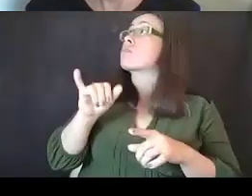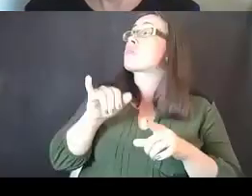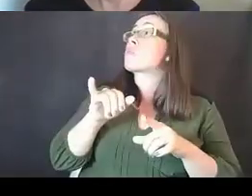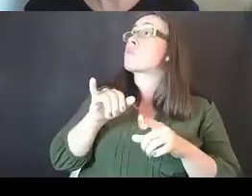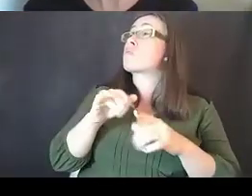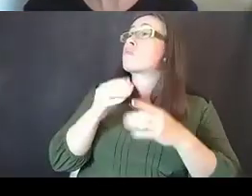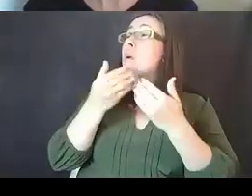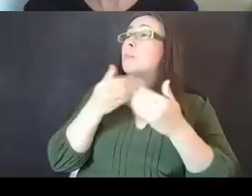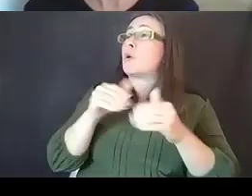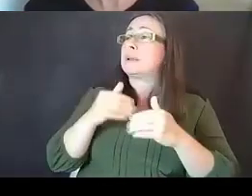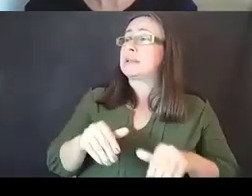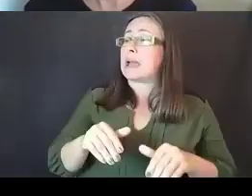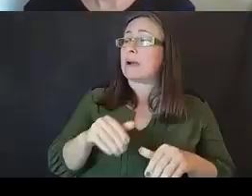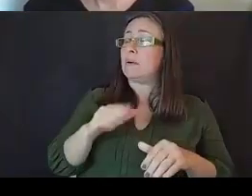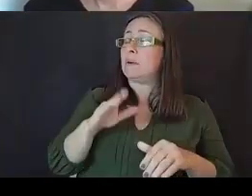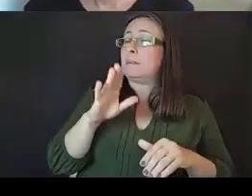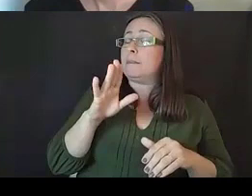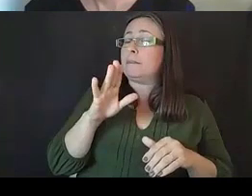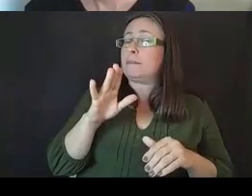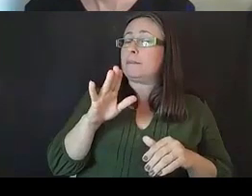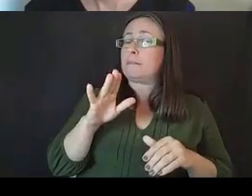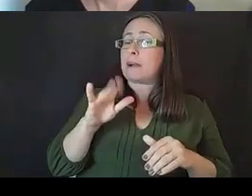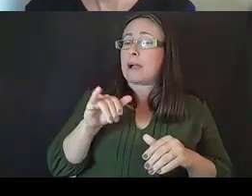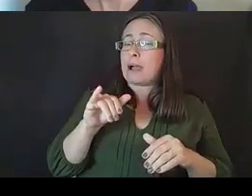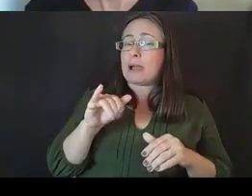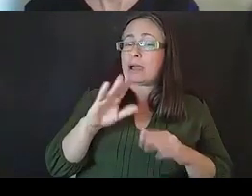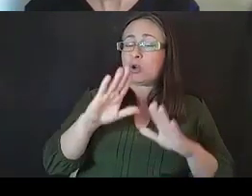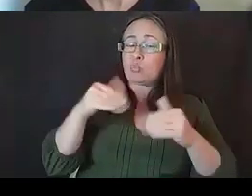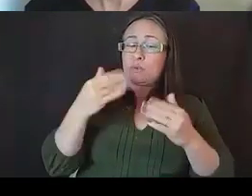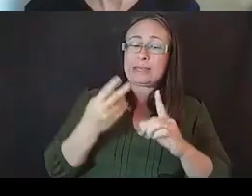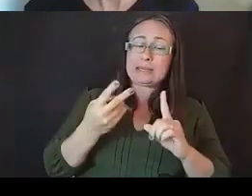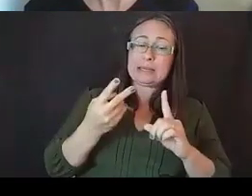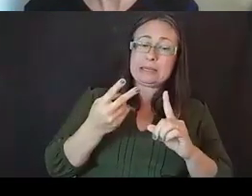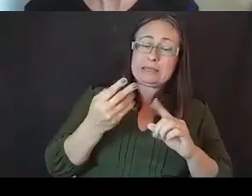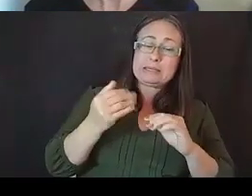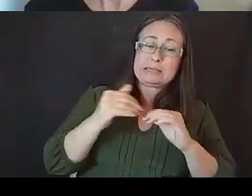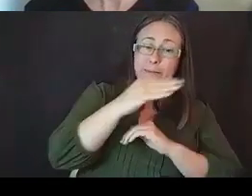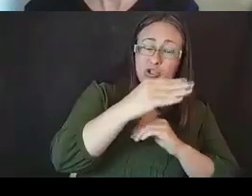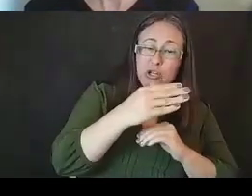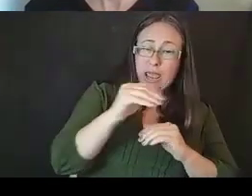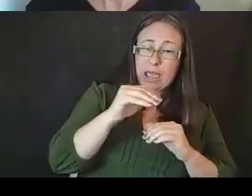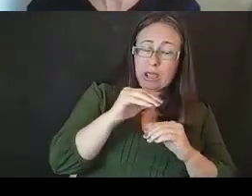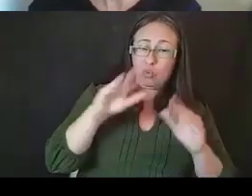We have another question about resubmission and renewals and that kind of thing. Cindy Danielson: There's a lot available here.